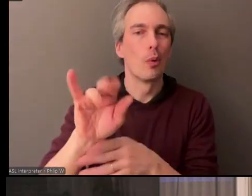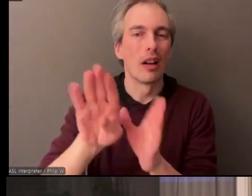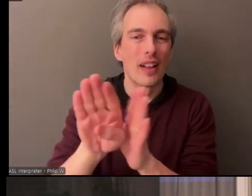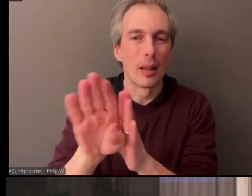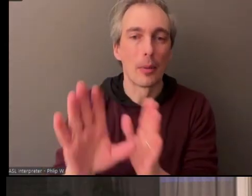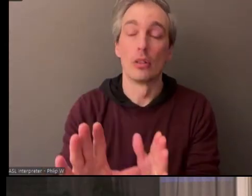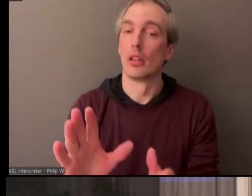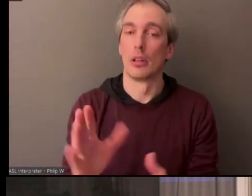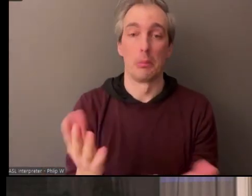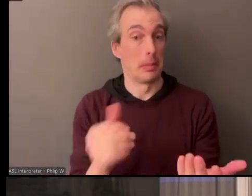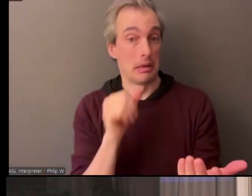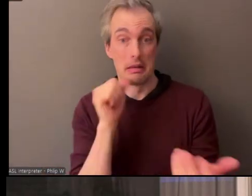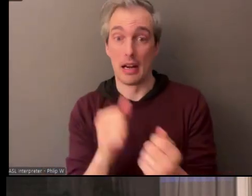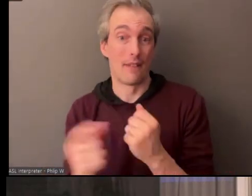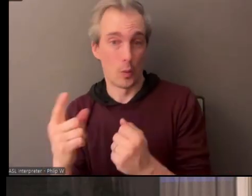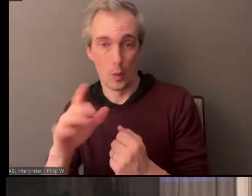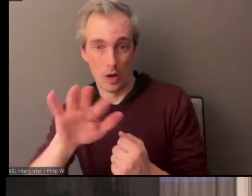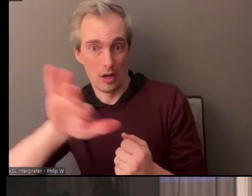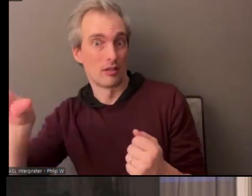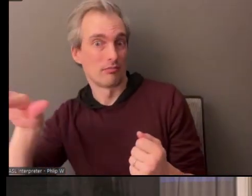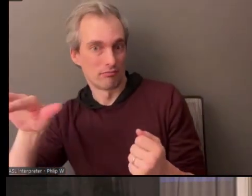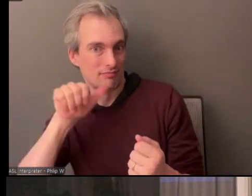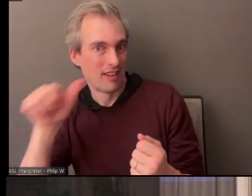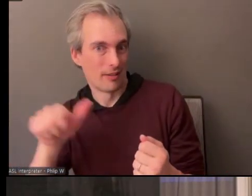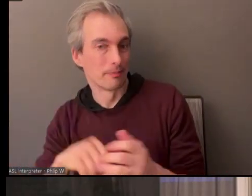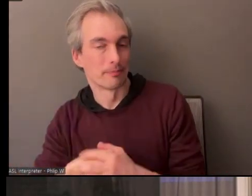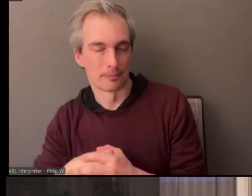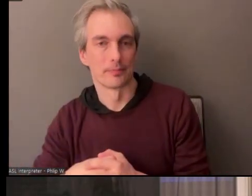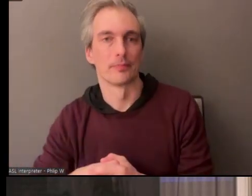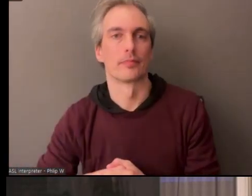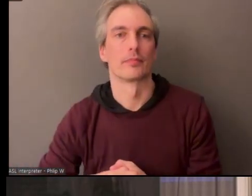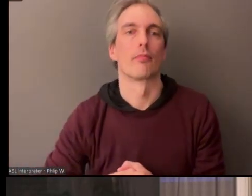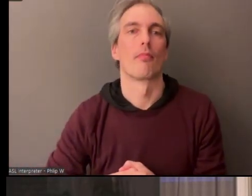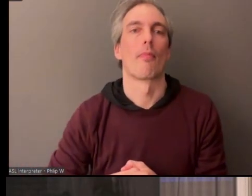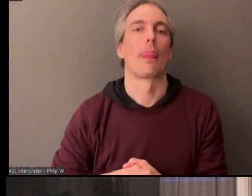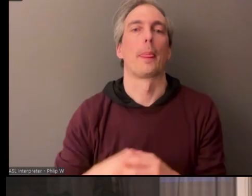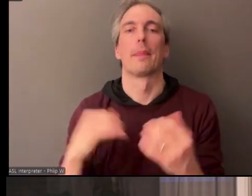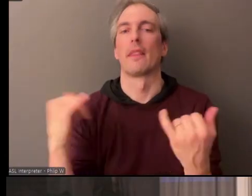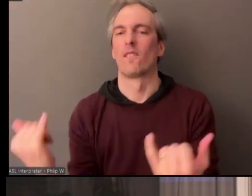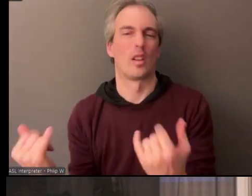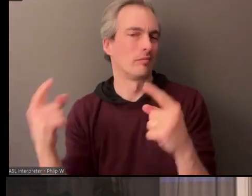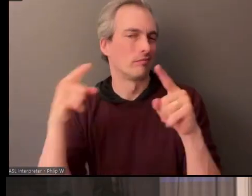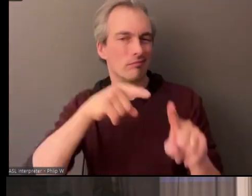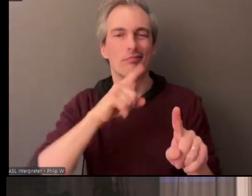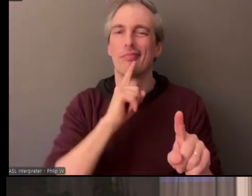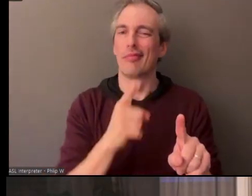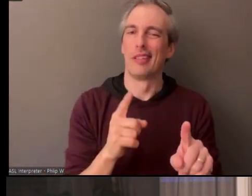So now let's get into real acceptance criteria. So we have our user story format. Over here. That we looked at earlier.